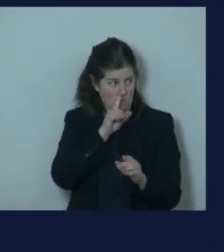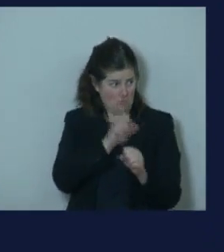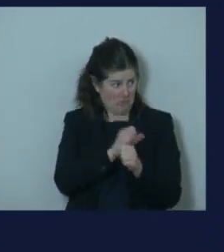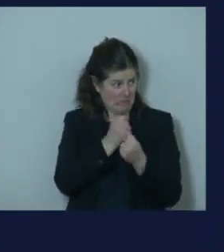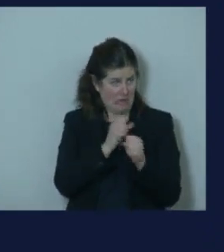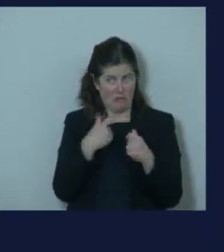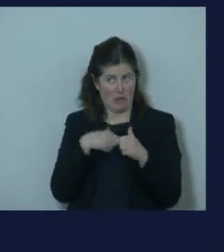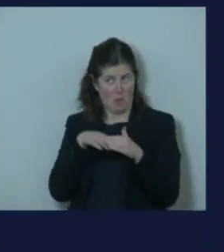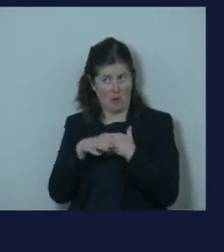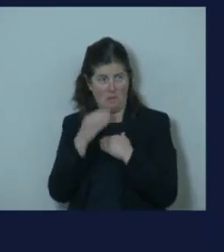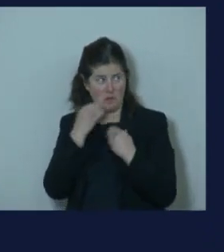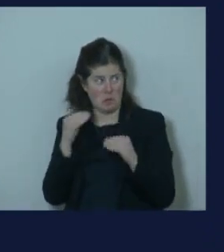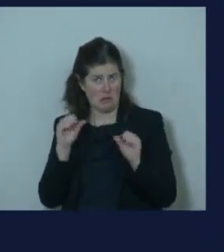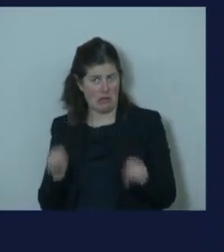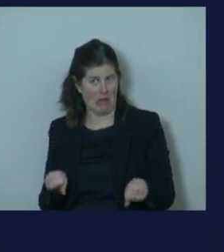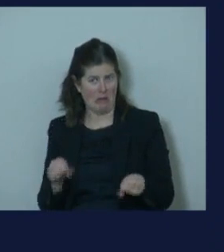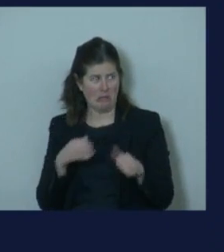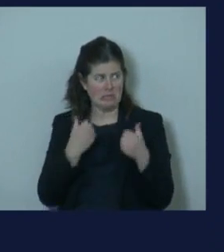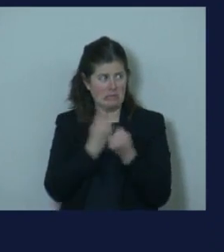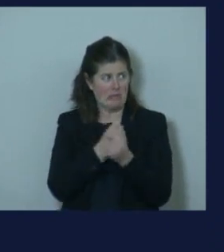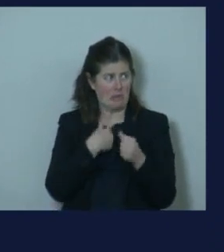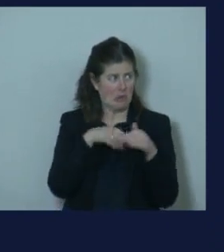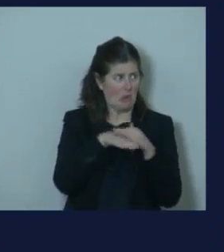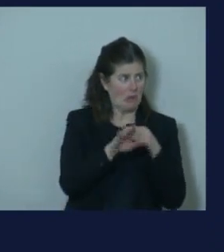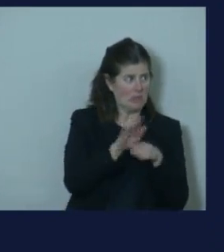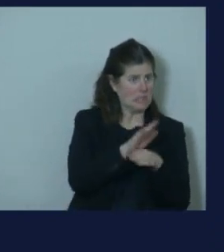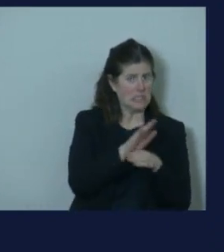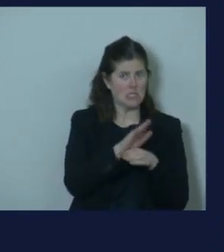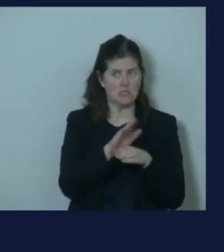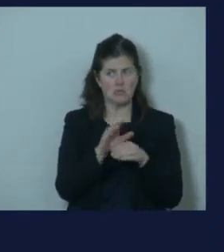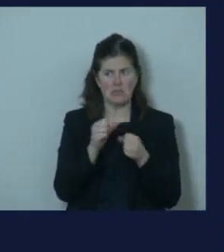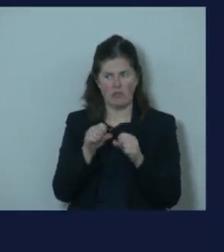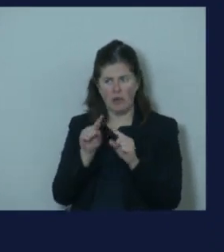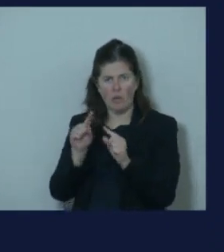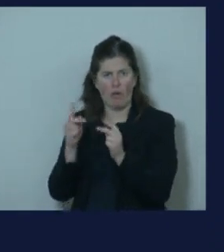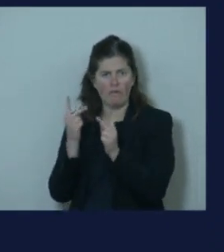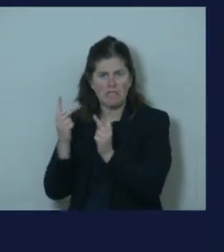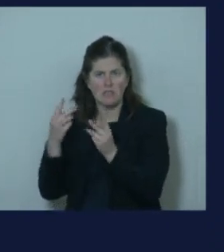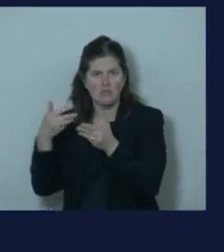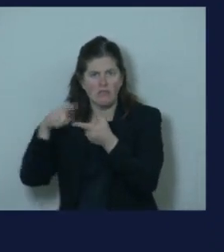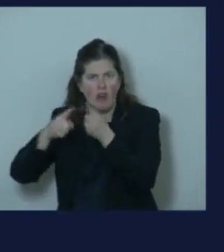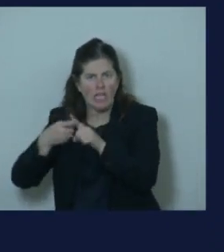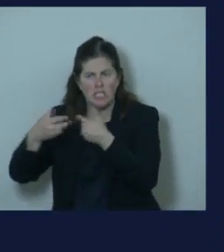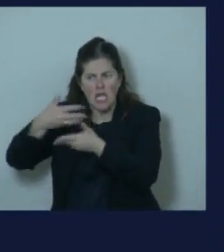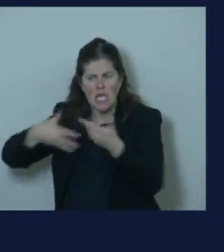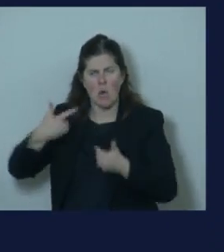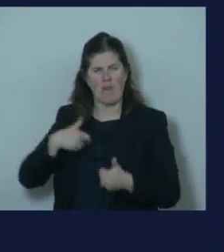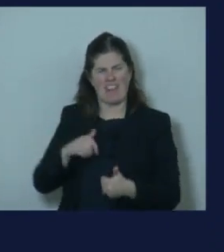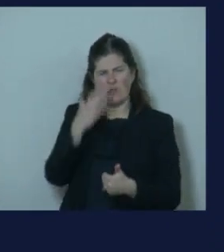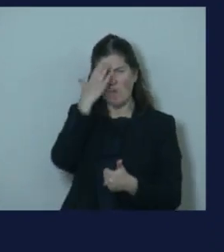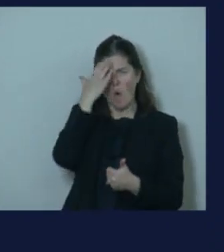THAT AS WE LOOK AT ECONOMIC RECOVERY, ARE YOU SAFE TO GO IN TO A GROCERY STORE OR BUSINESS?